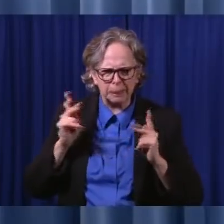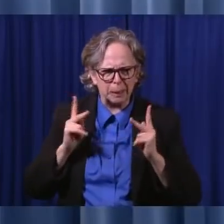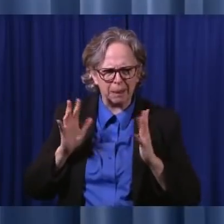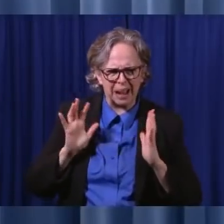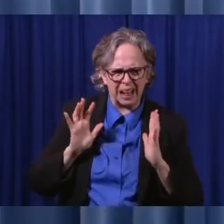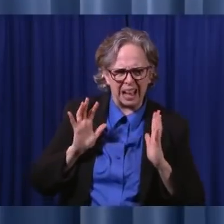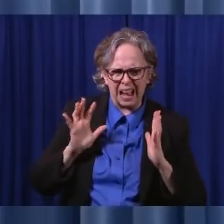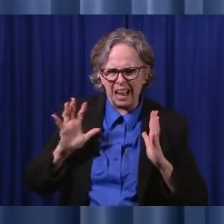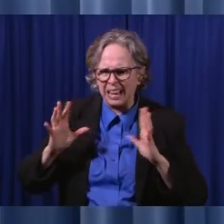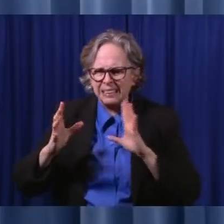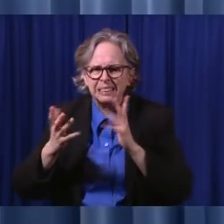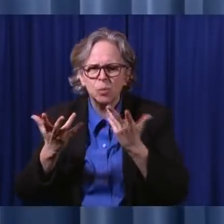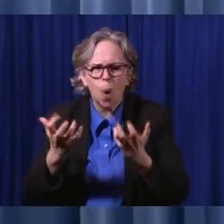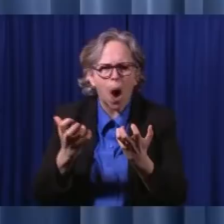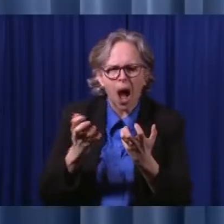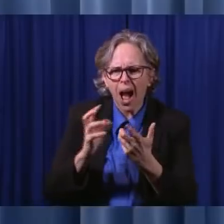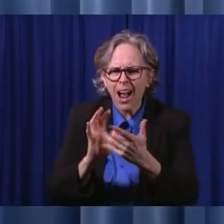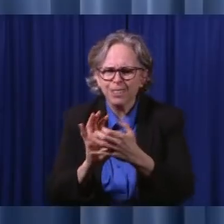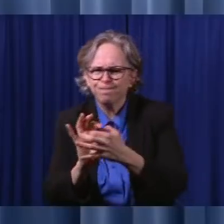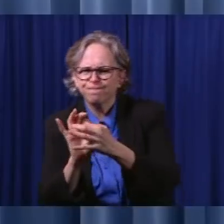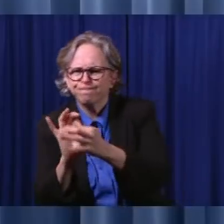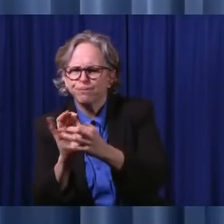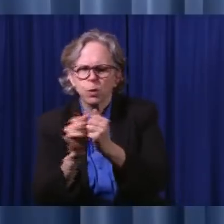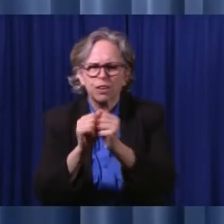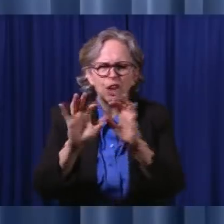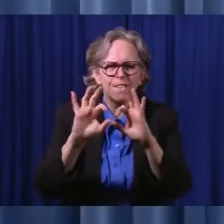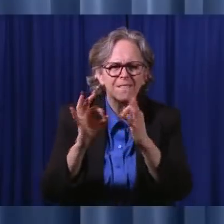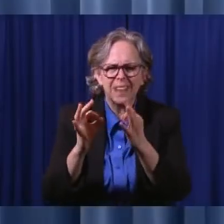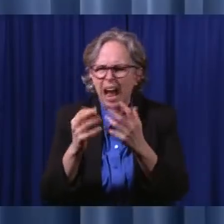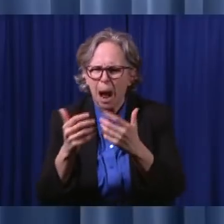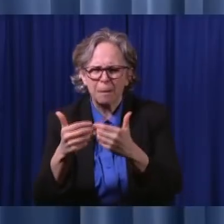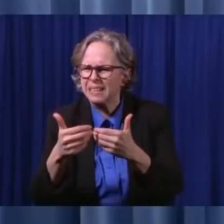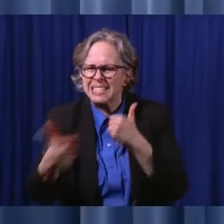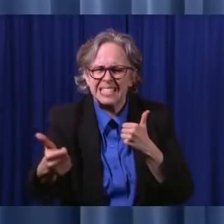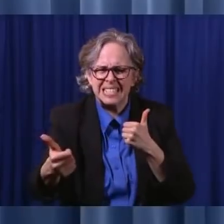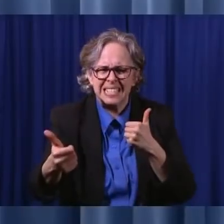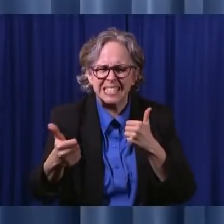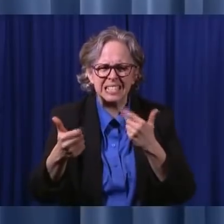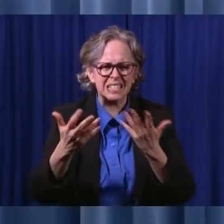THAT THE DISABILITIES AND THERE'S BEEN AGAIN A REAL CONCERN ABOUT PEOPLE BEING ABLE